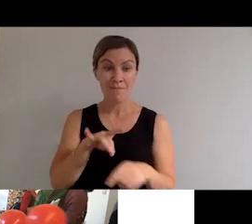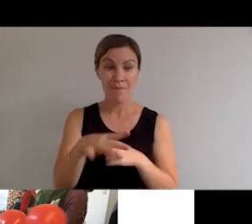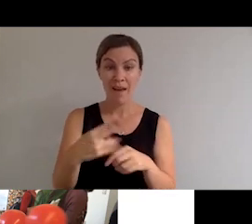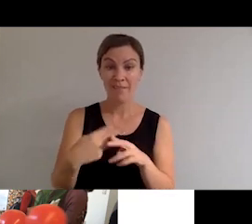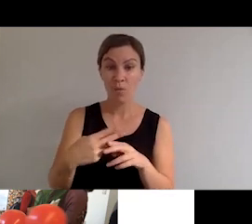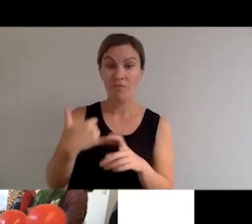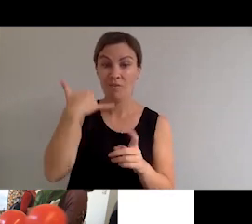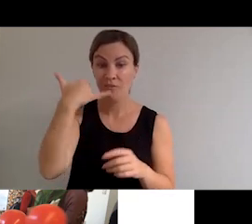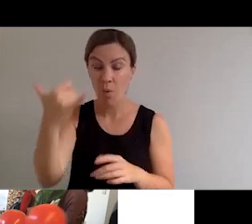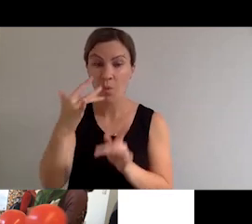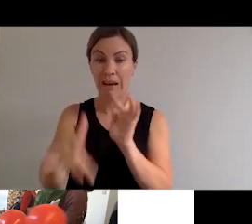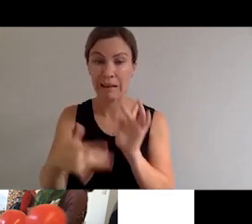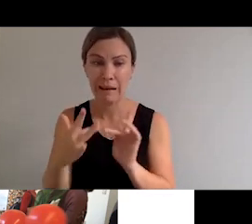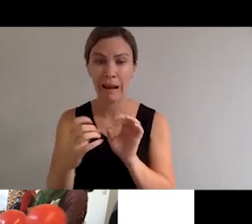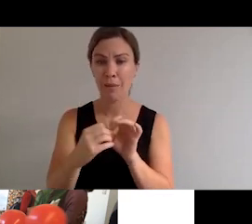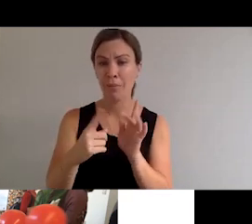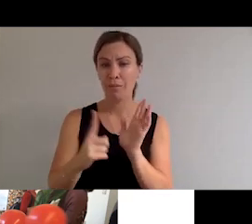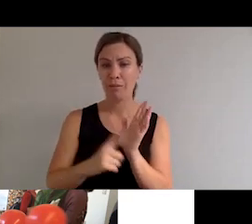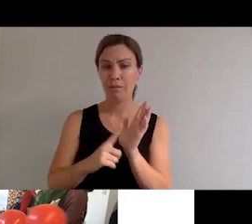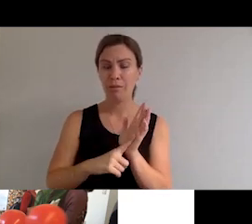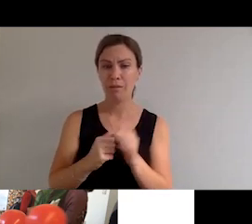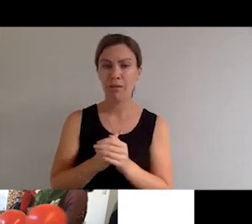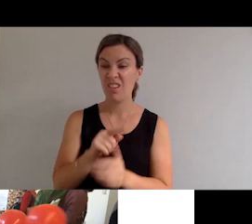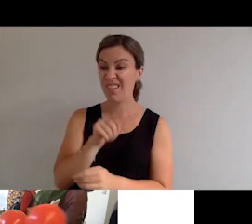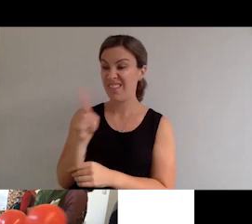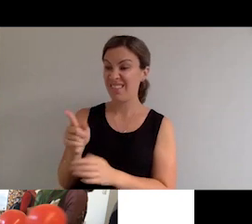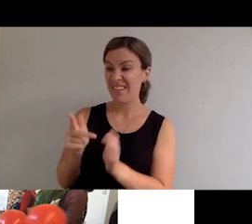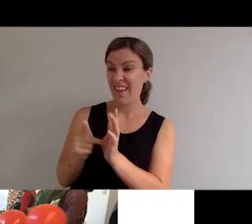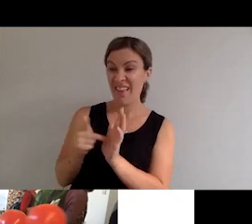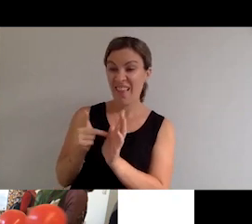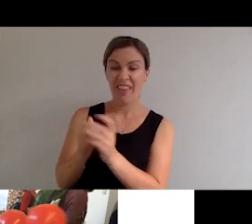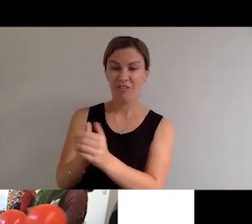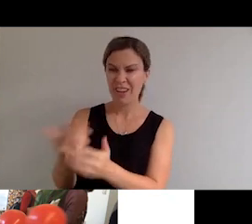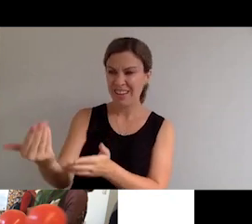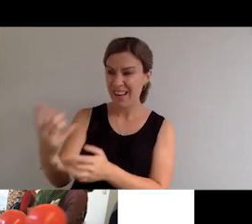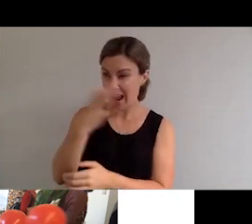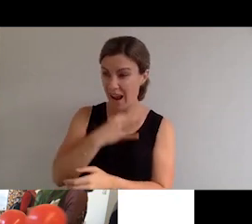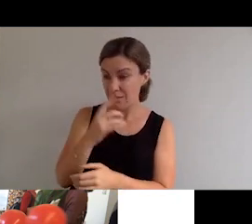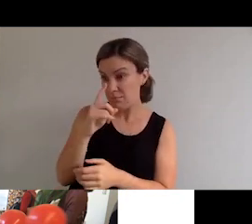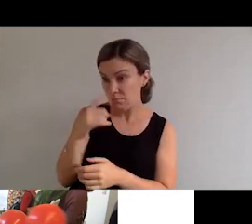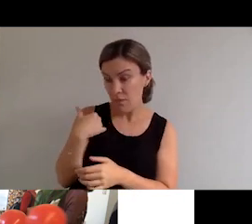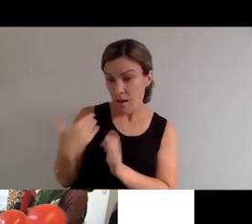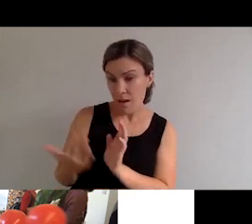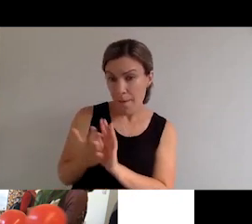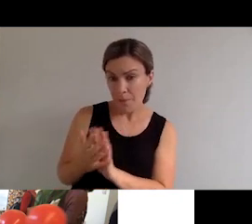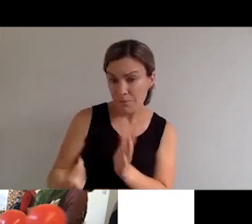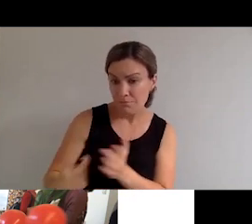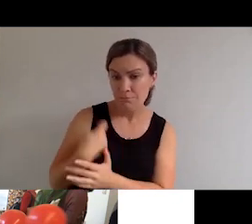I have had another friend on salary say could I contribute a little bit towards your rent until things get sorted out with Centrelink and you're able to work